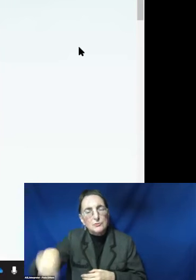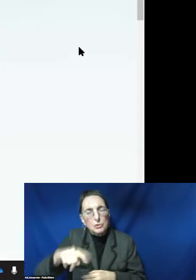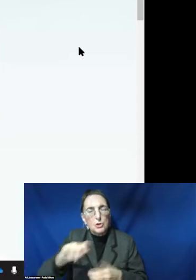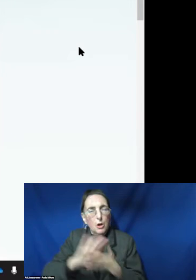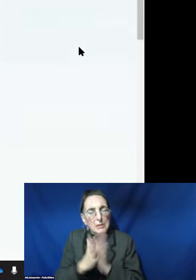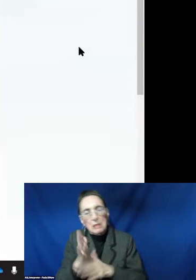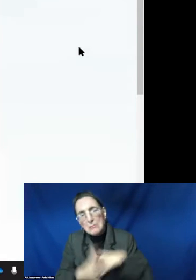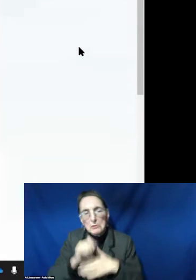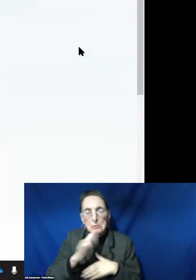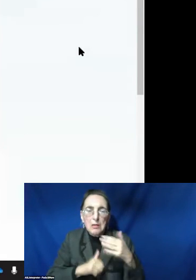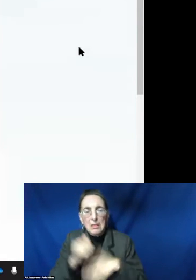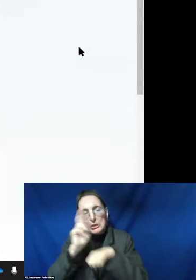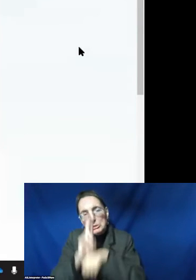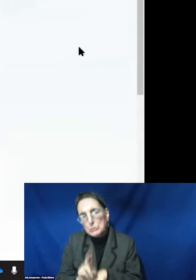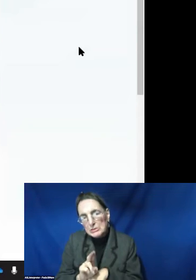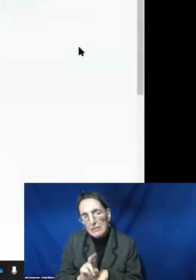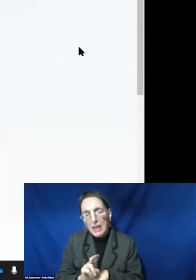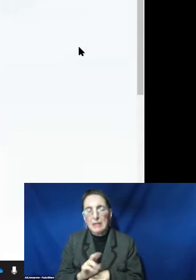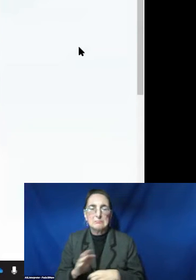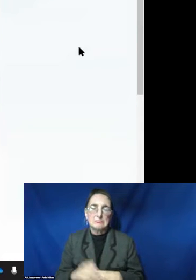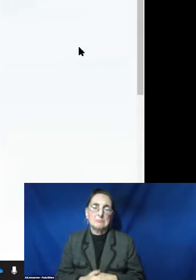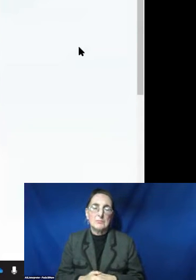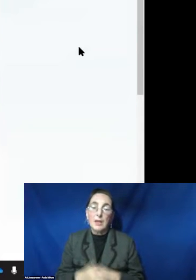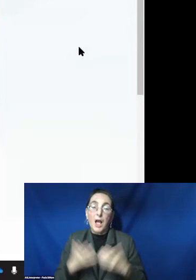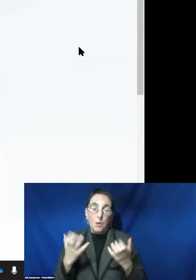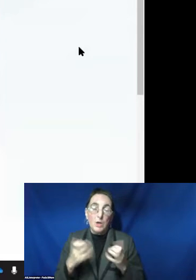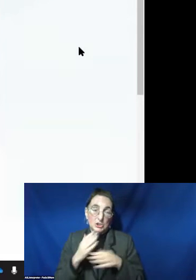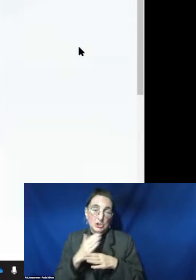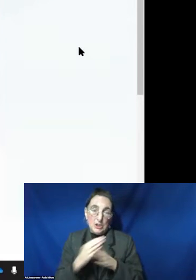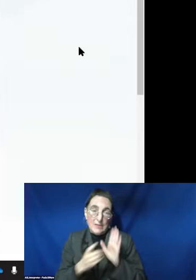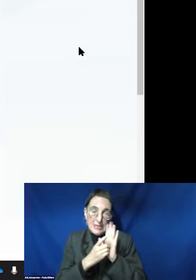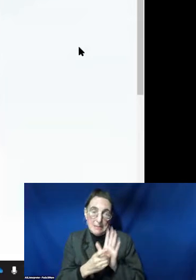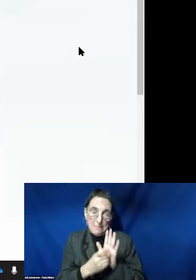All right. That's all I wanted to show in the demo. I wanted to go back to the slides because we have a couple more slides to go over.